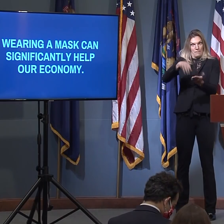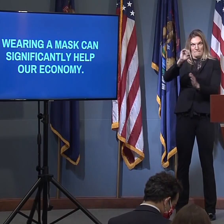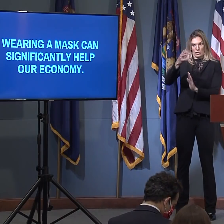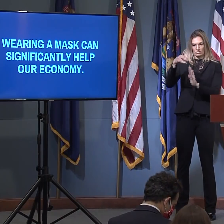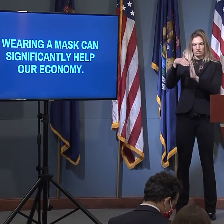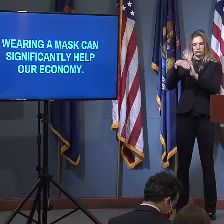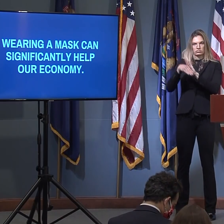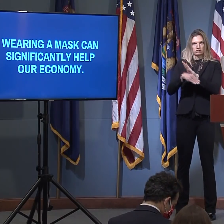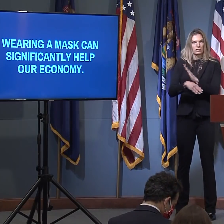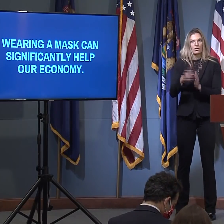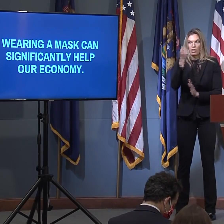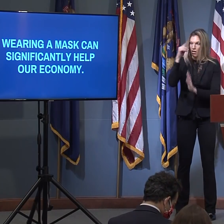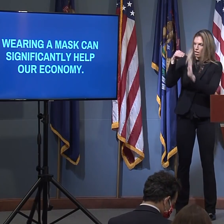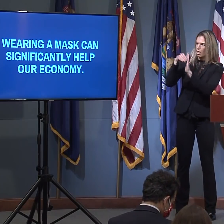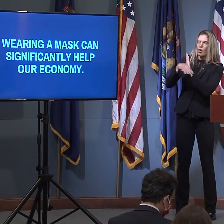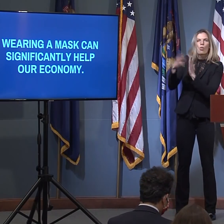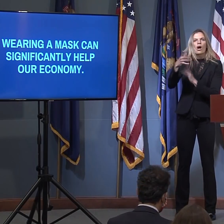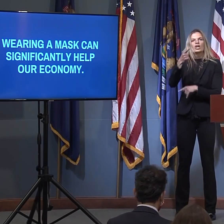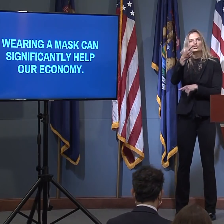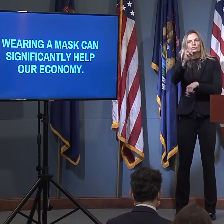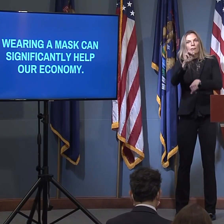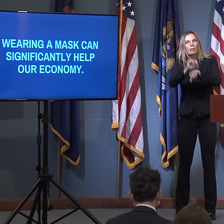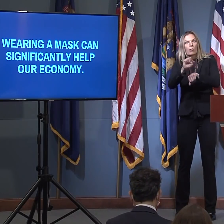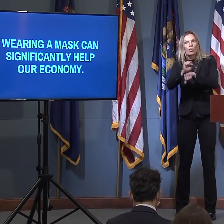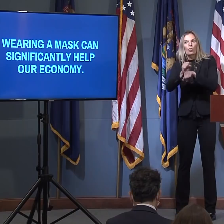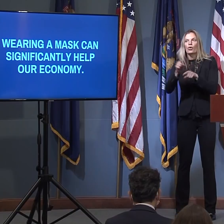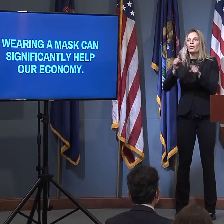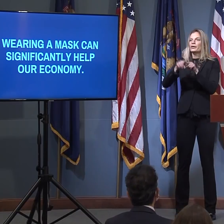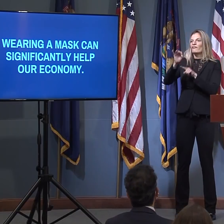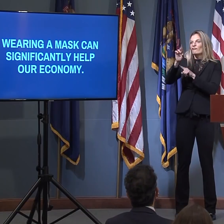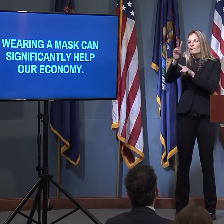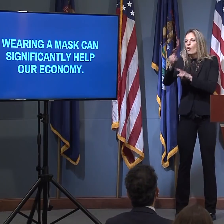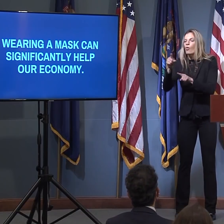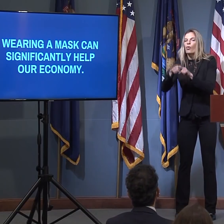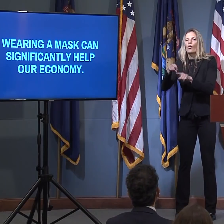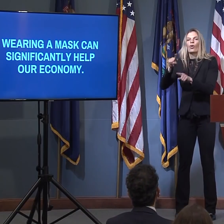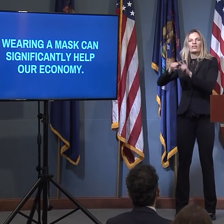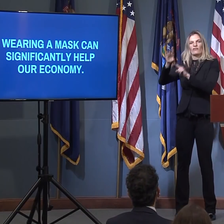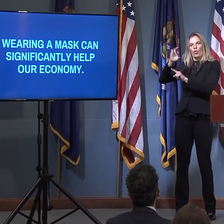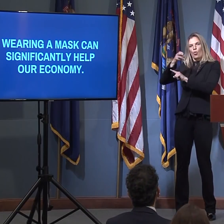BE FORCED TO CLOSE DOWN MORE OF OUR BUSINESSES. INCLUDING AUTO MANUFACTURING